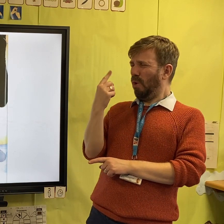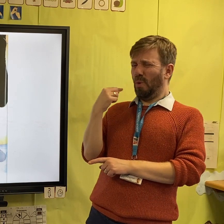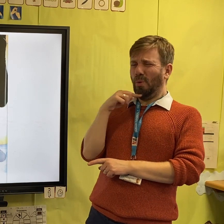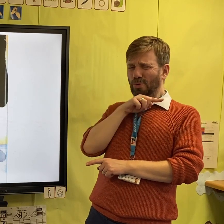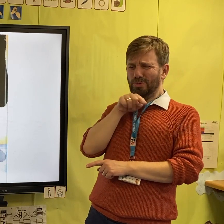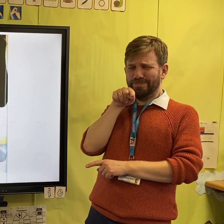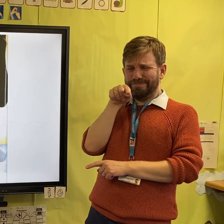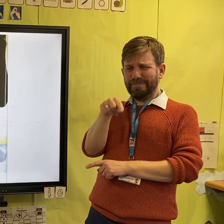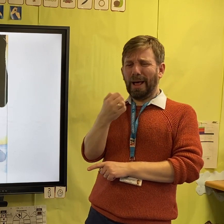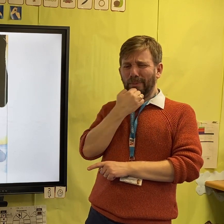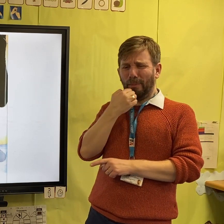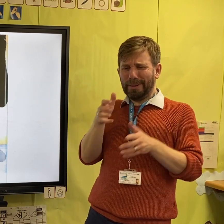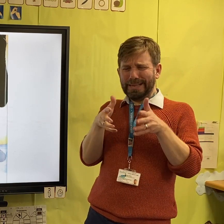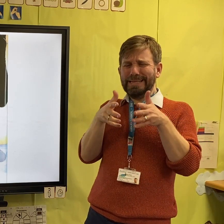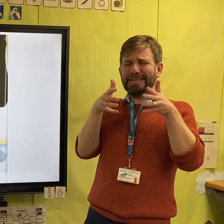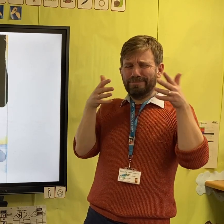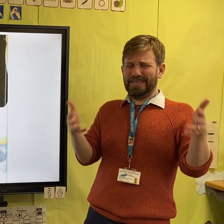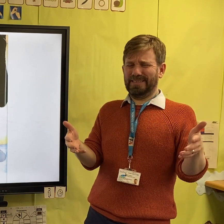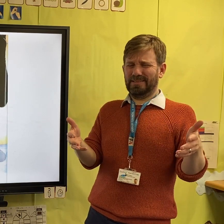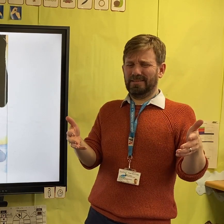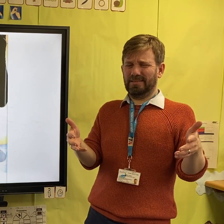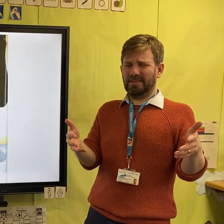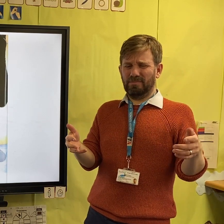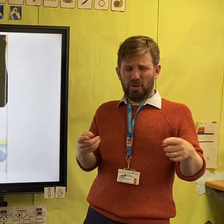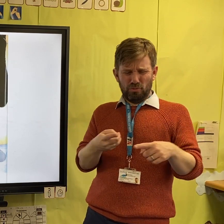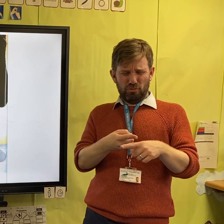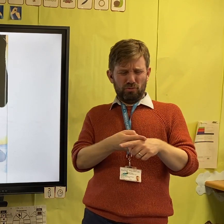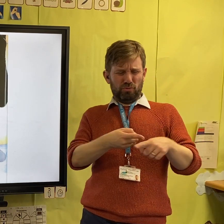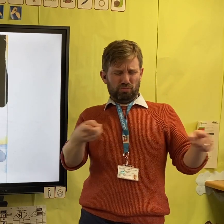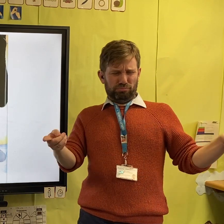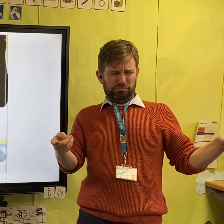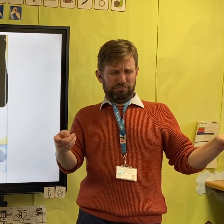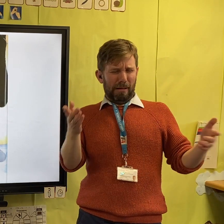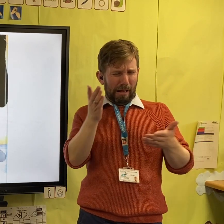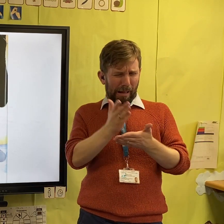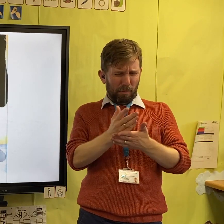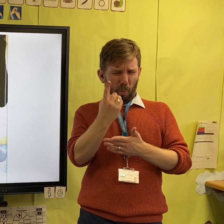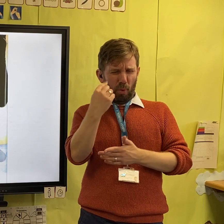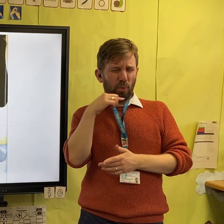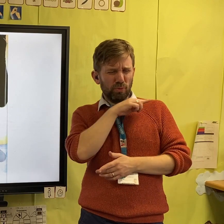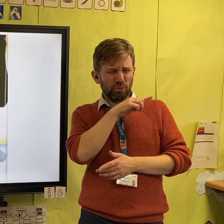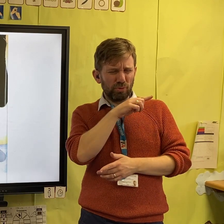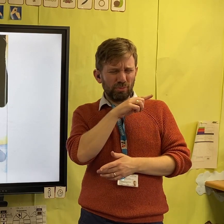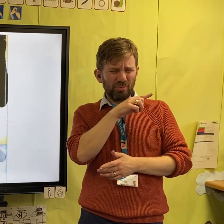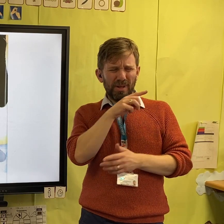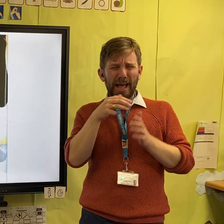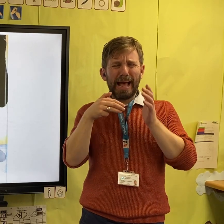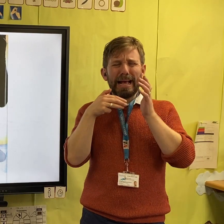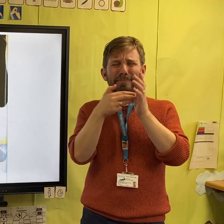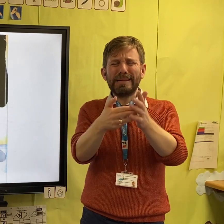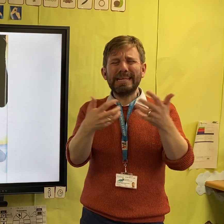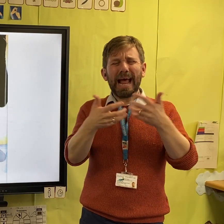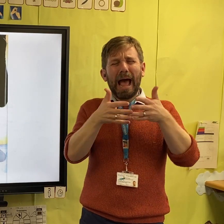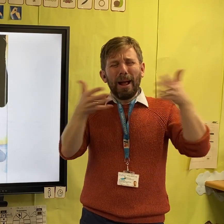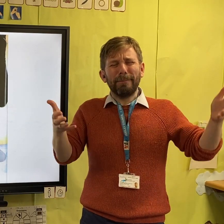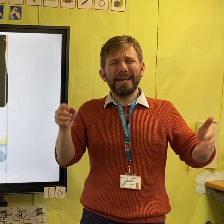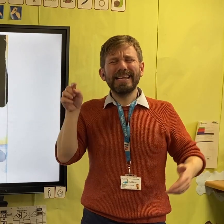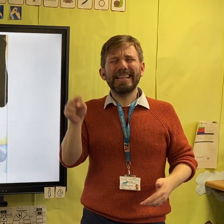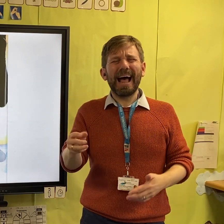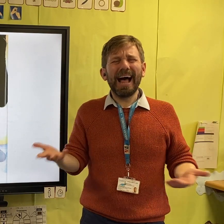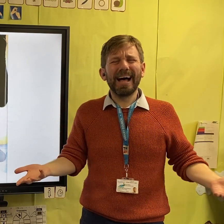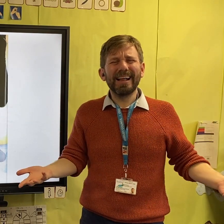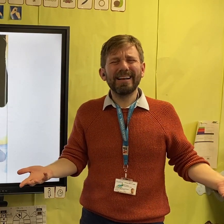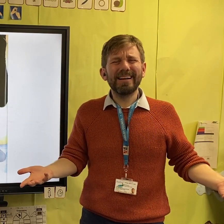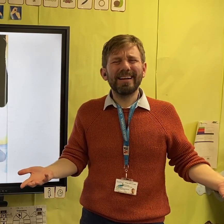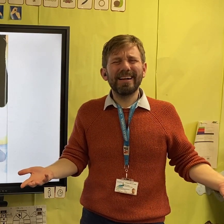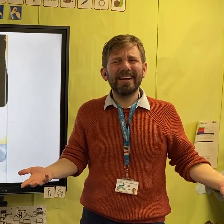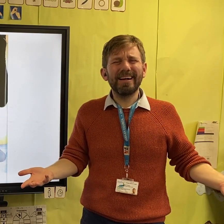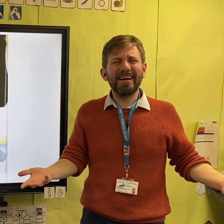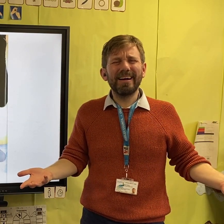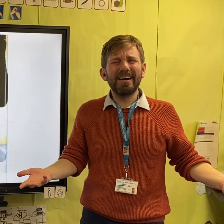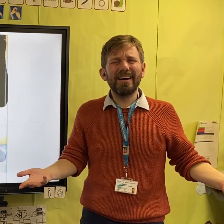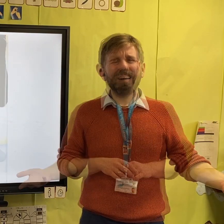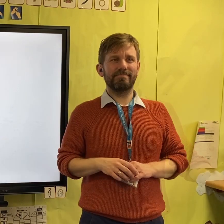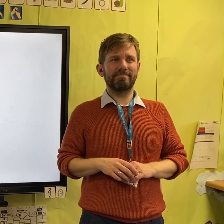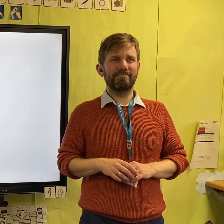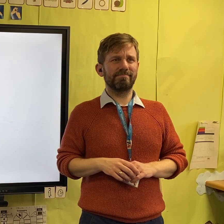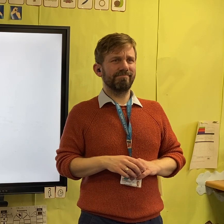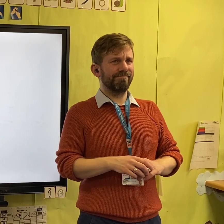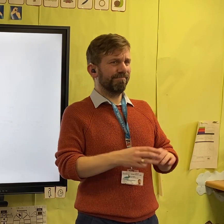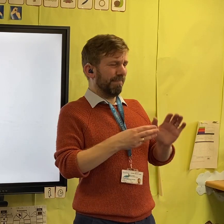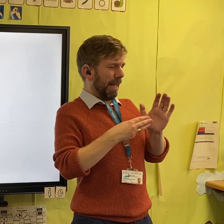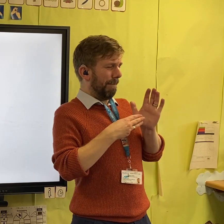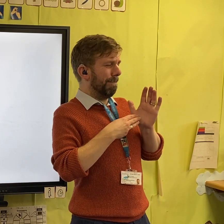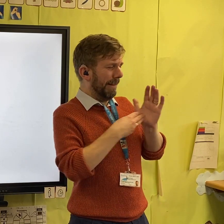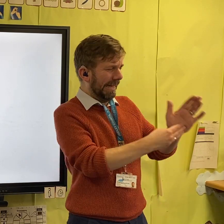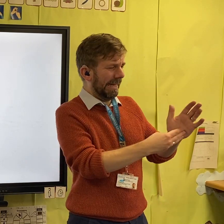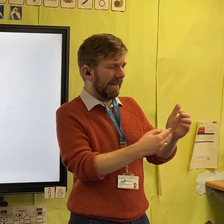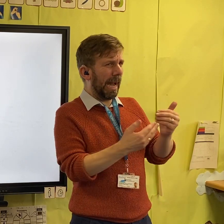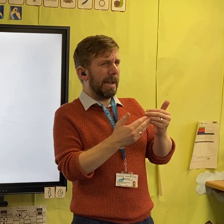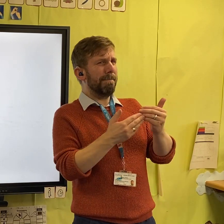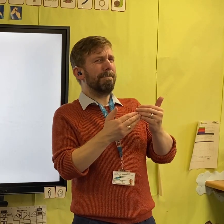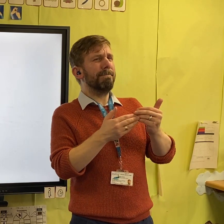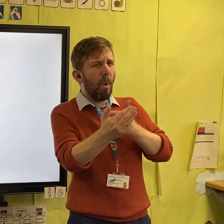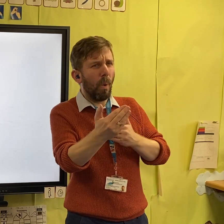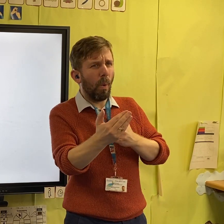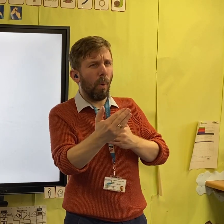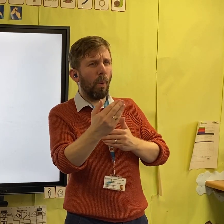thought a hundred's a very big number! If 100 is this big, how big is a million? A million is